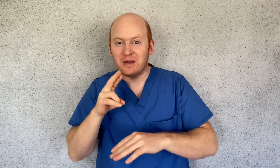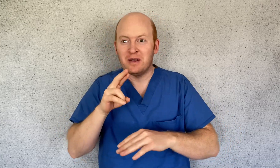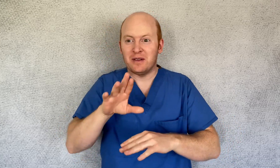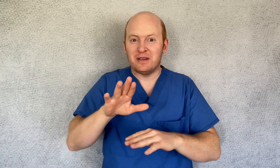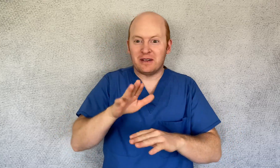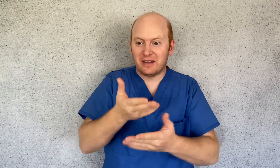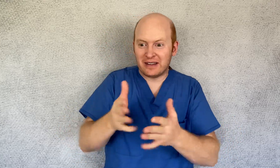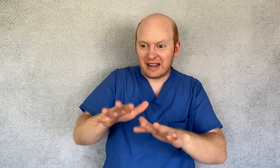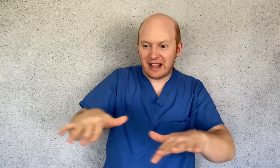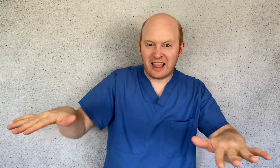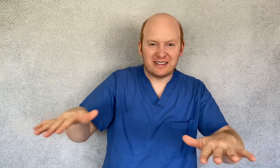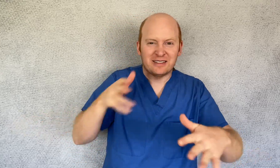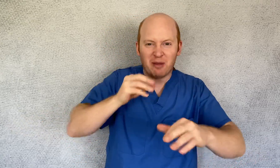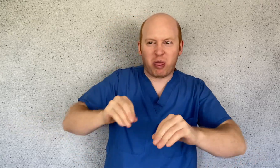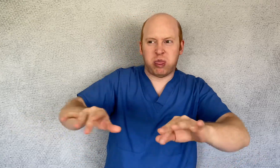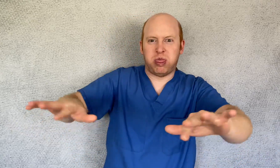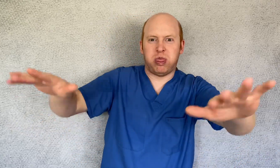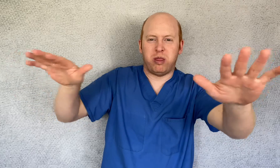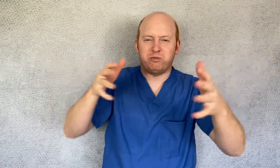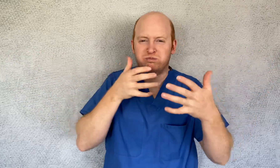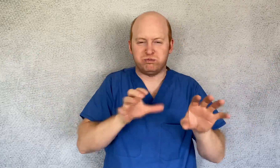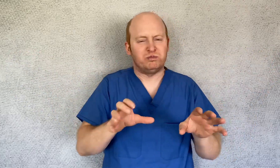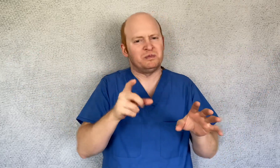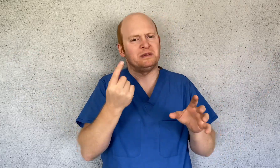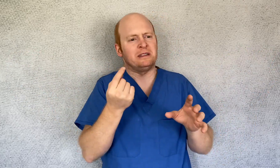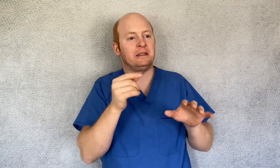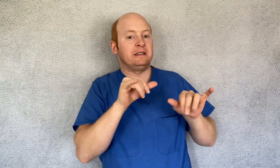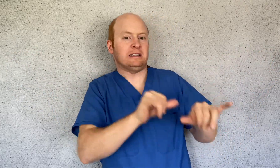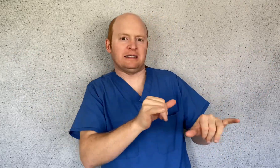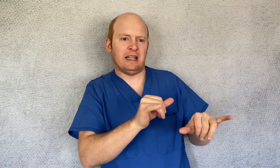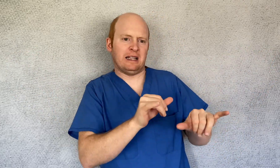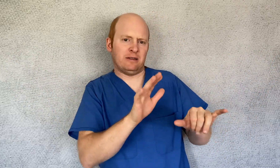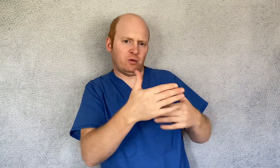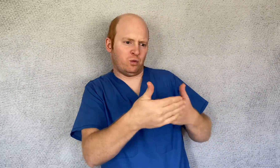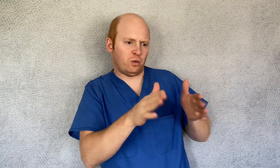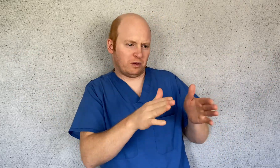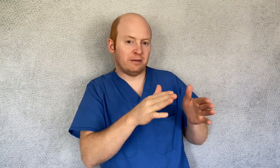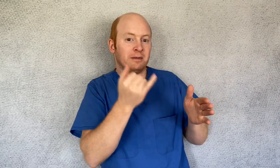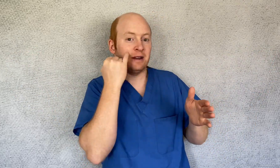or other things. The virus could easily spread to others that way, so stay in your room.